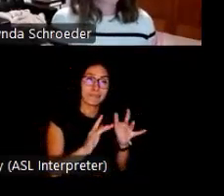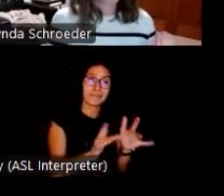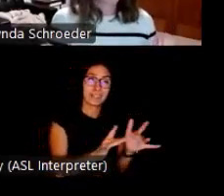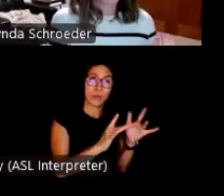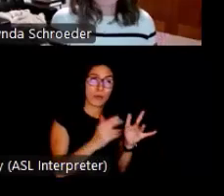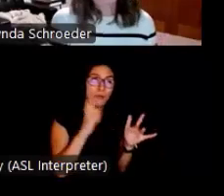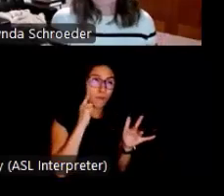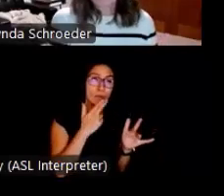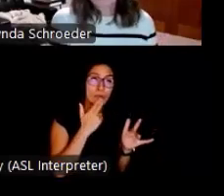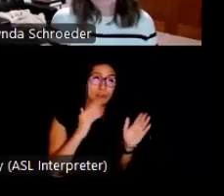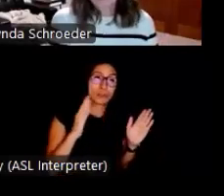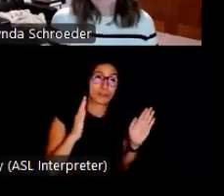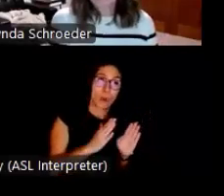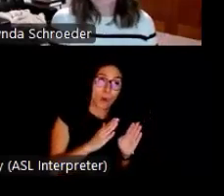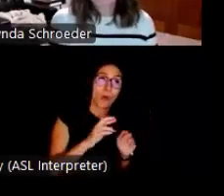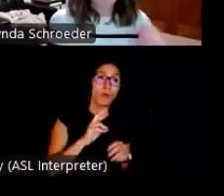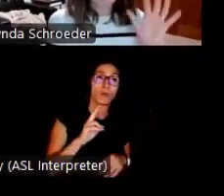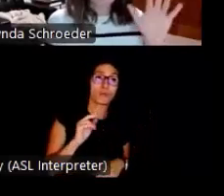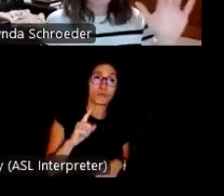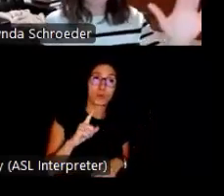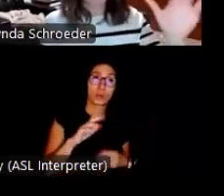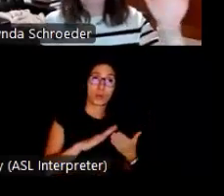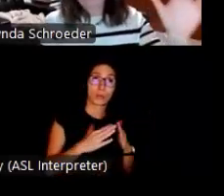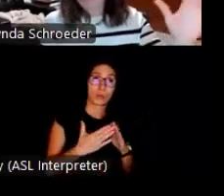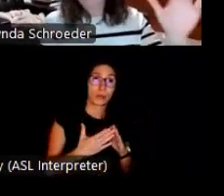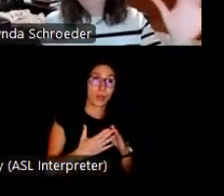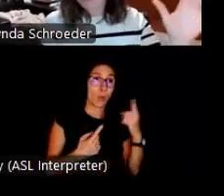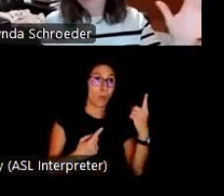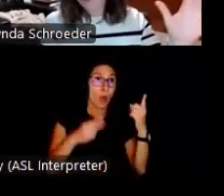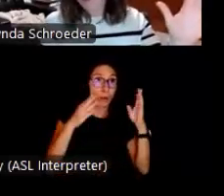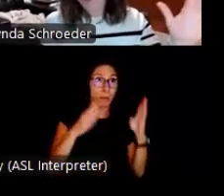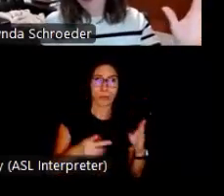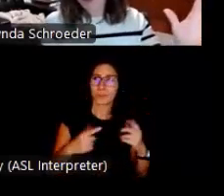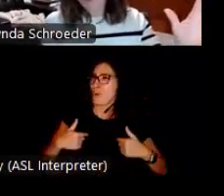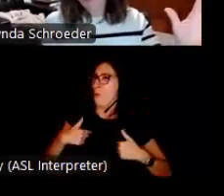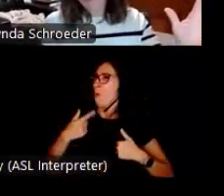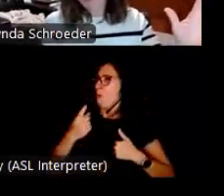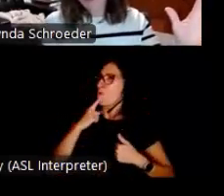one person will represent four or five of these local partners.